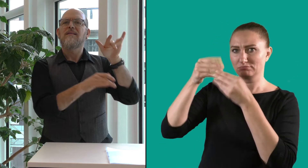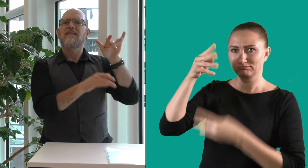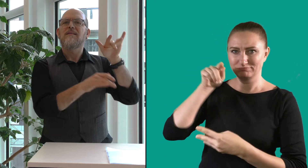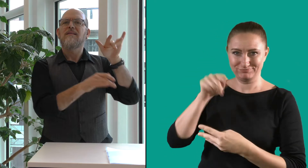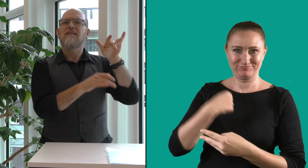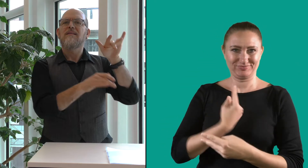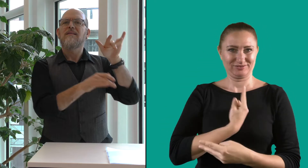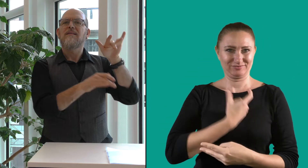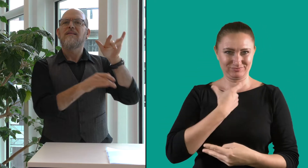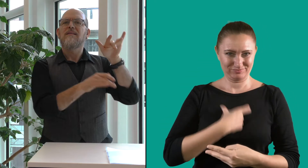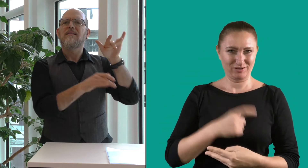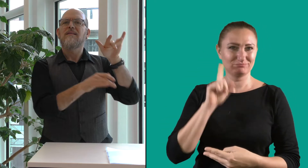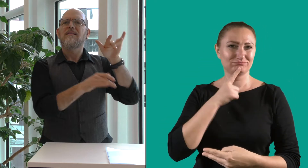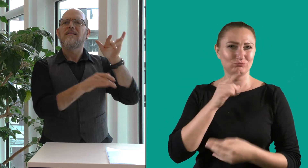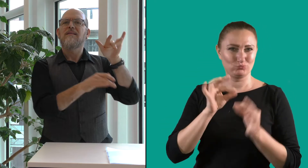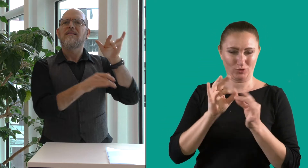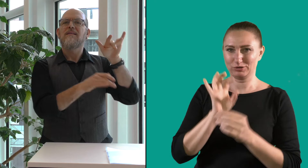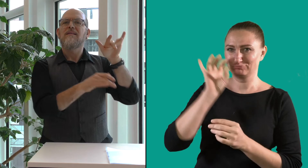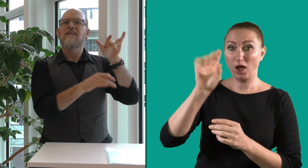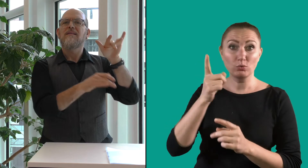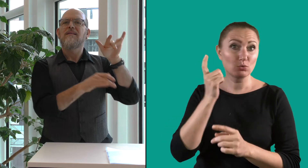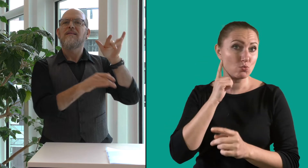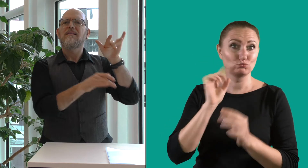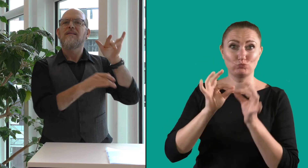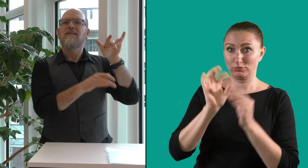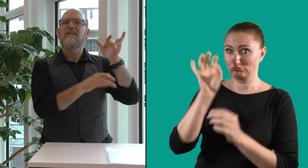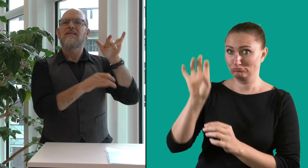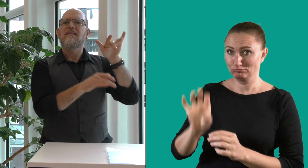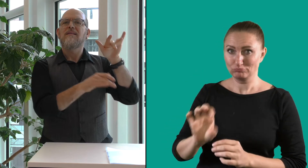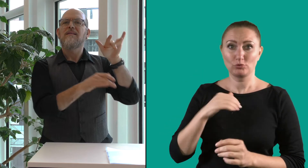with their e-mail addresses. I am listed there as a Deaf interpreter.